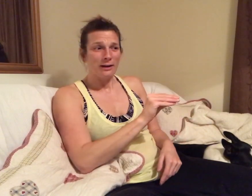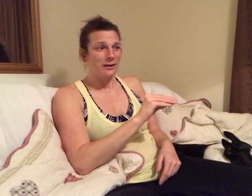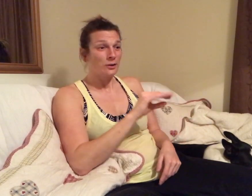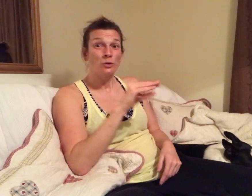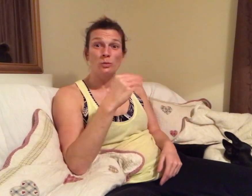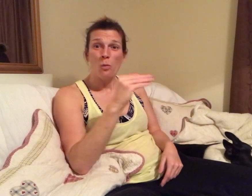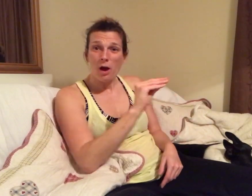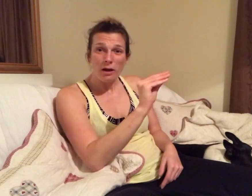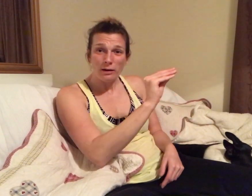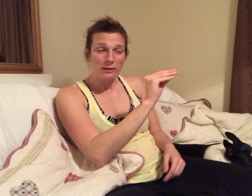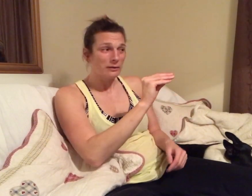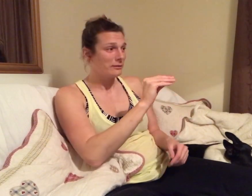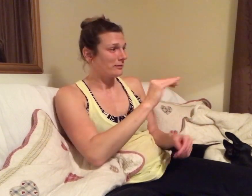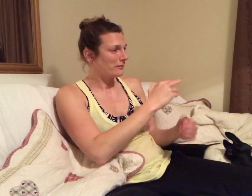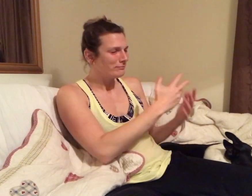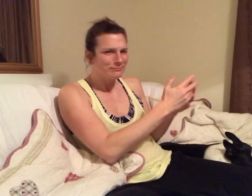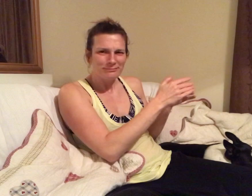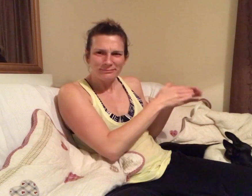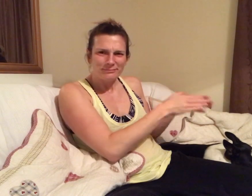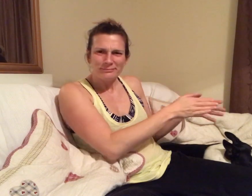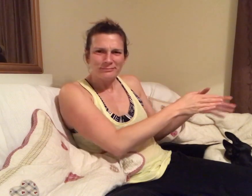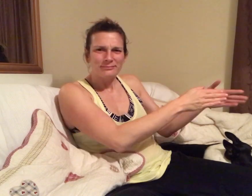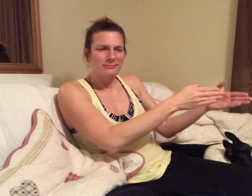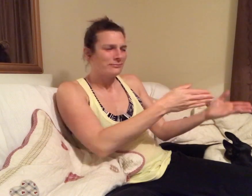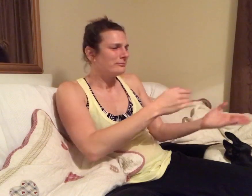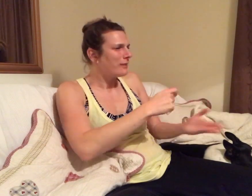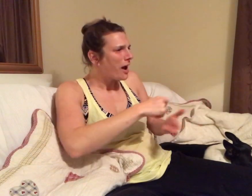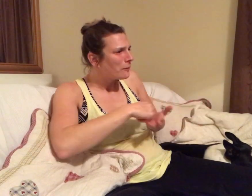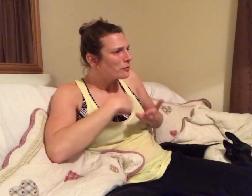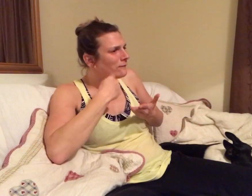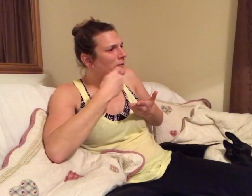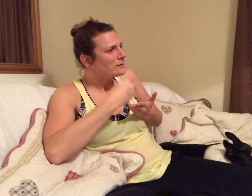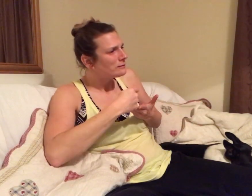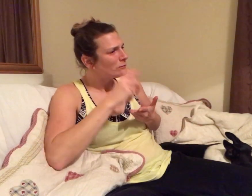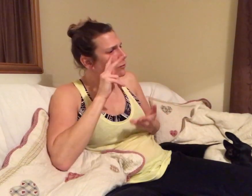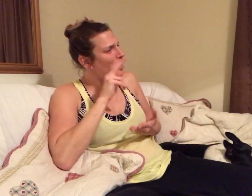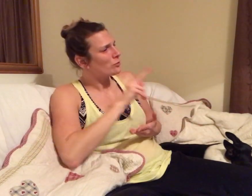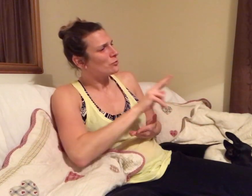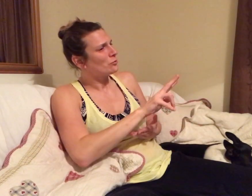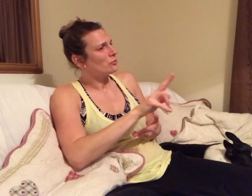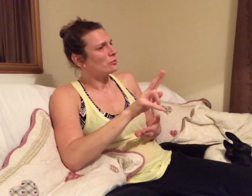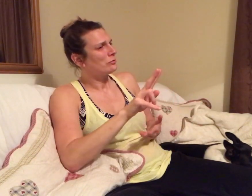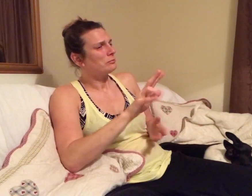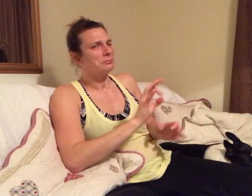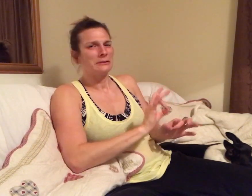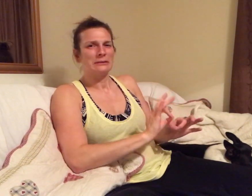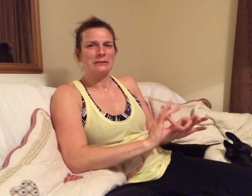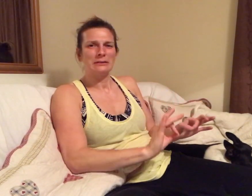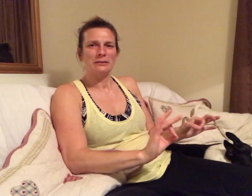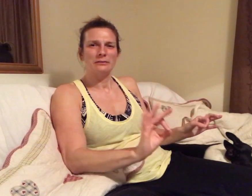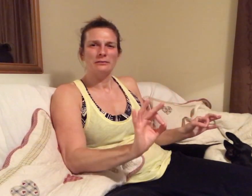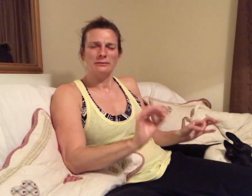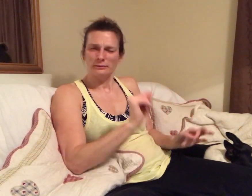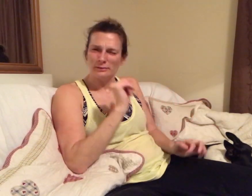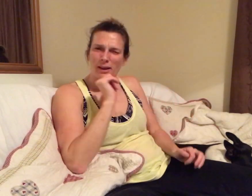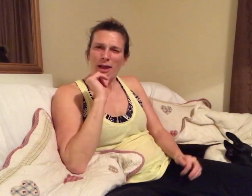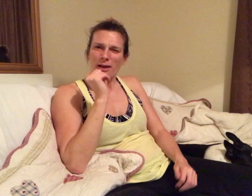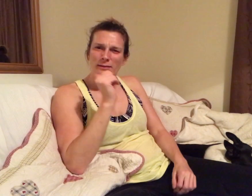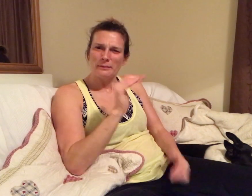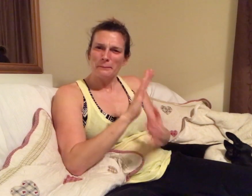watching ducks and swans floating by... I can have my breakfast and just watch them... Being at peace... it's just so nice...